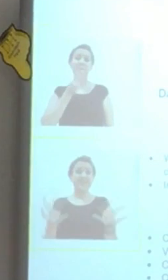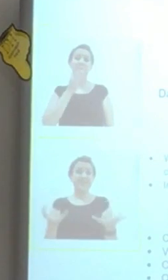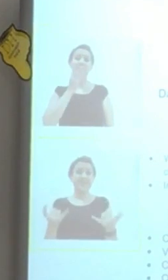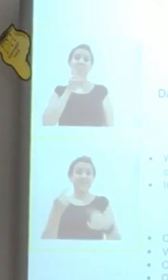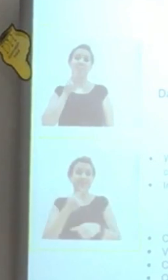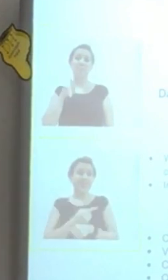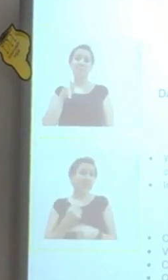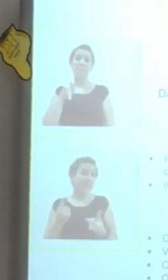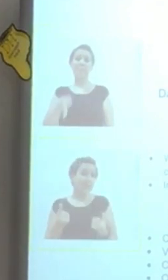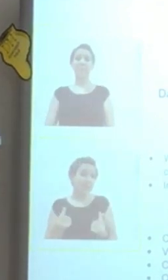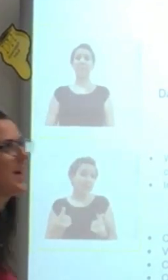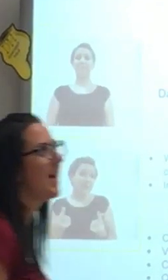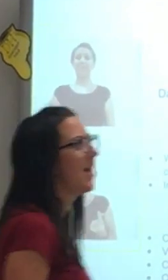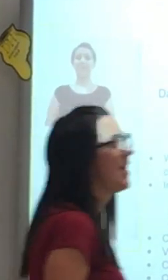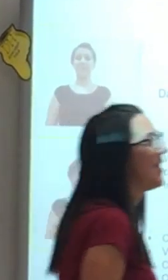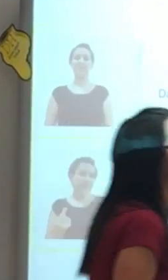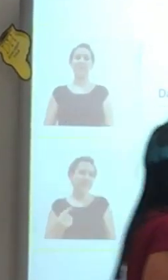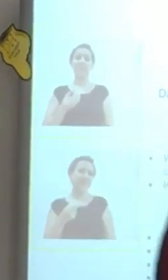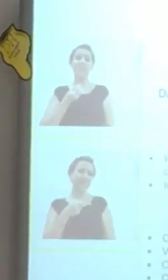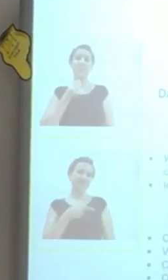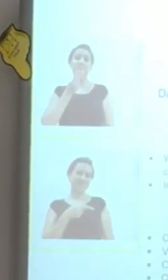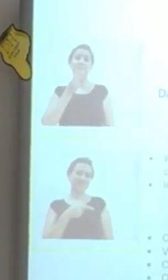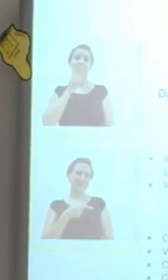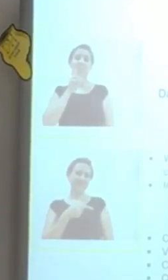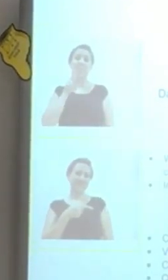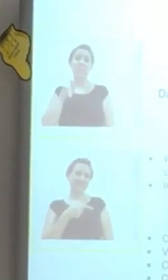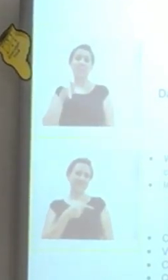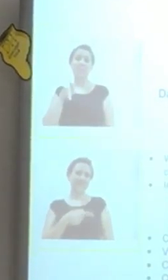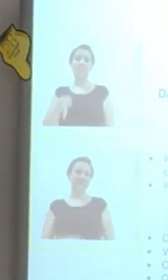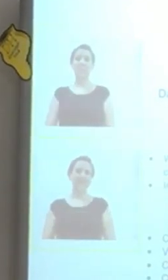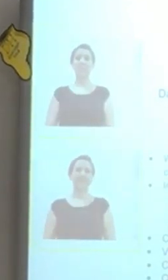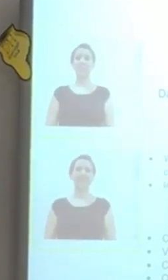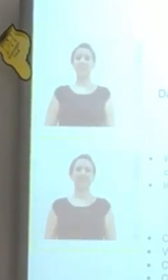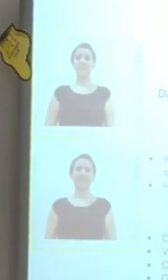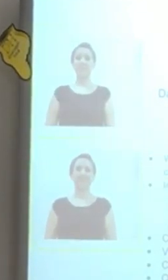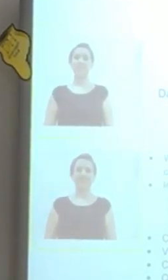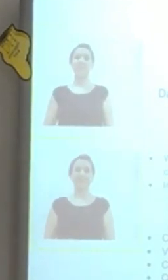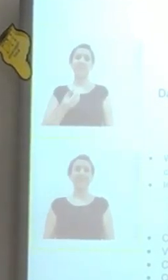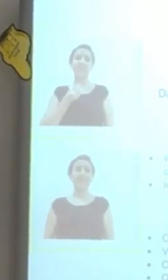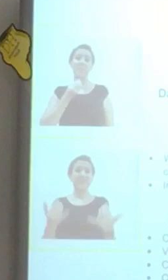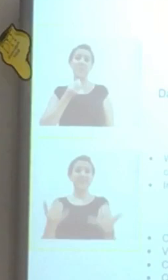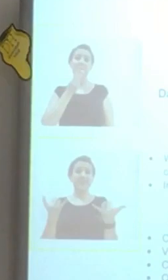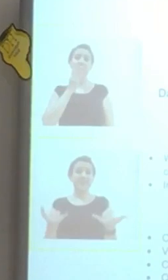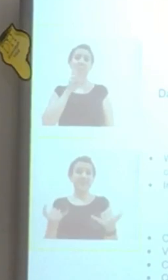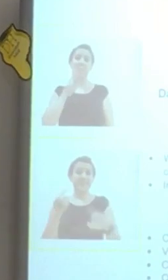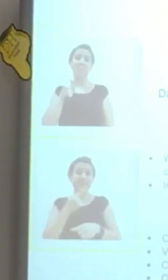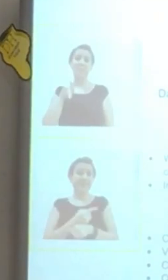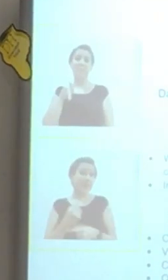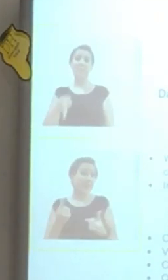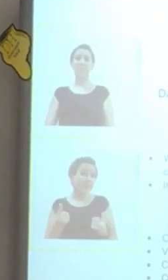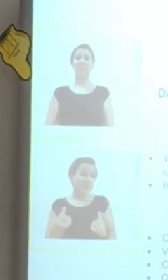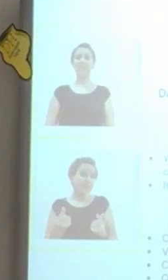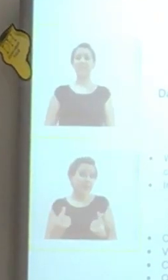So...what's something that somebody can do or say .... that would kind of get us all cued in to transitioning into the language?